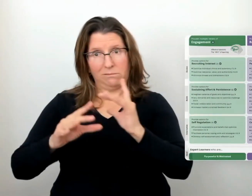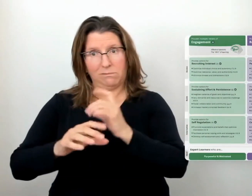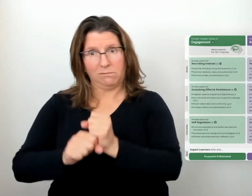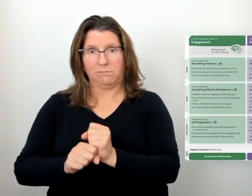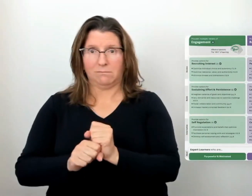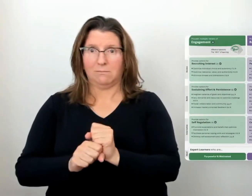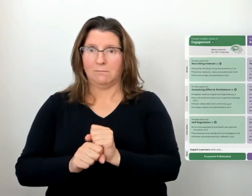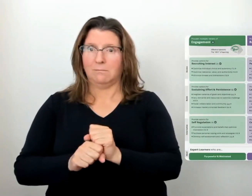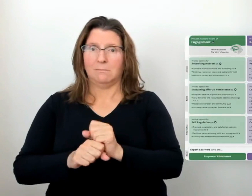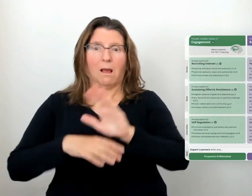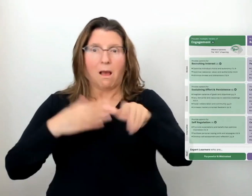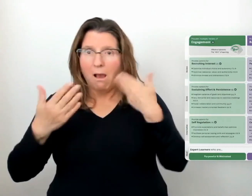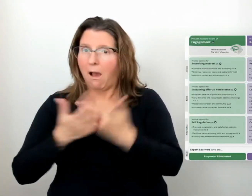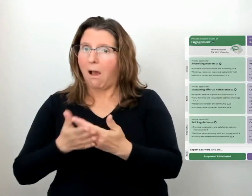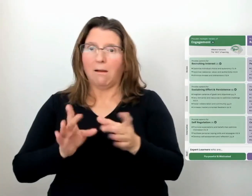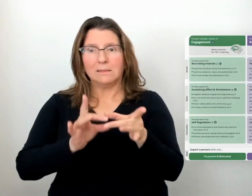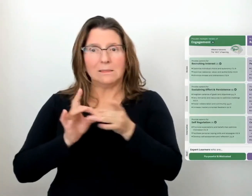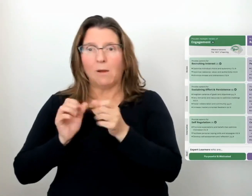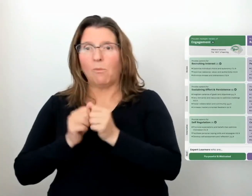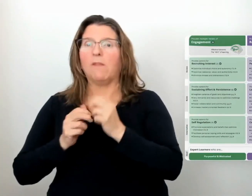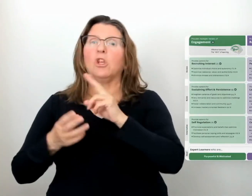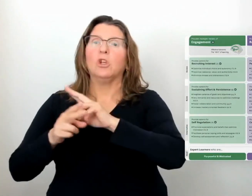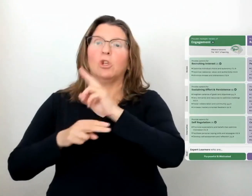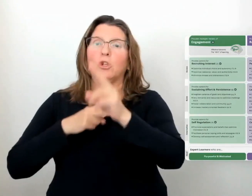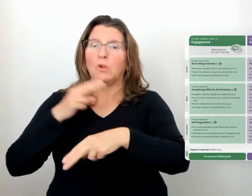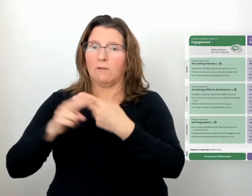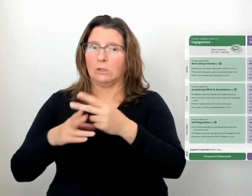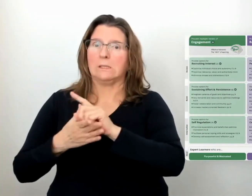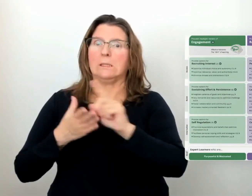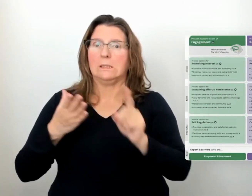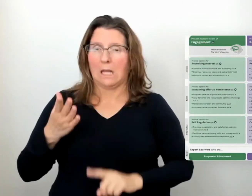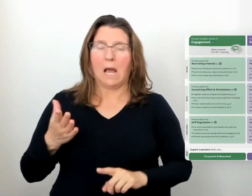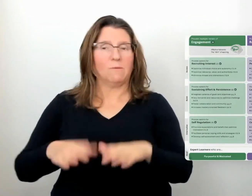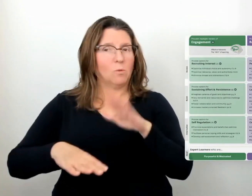So that's UDL in a nutshell. It's bigger than a nutshell!